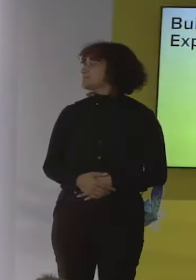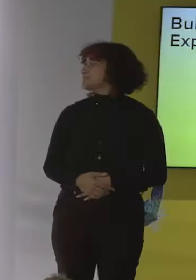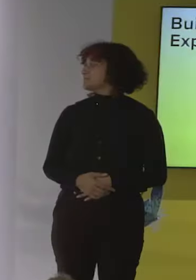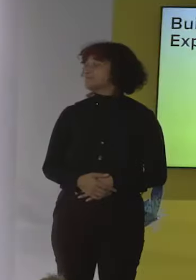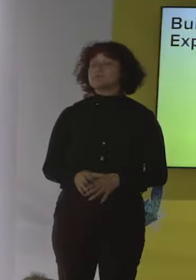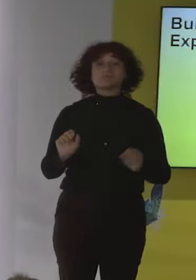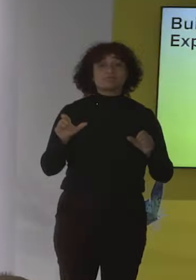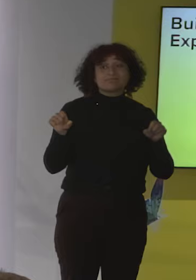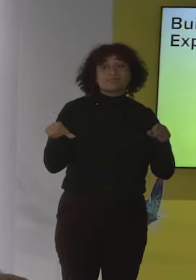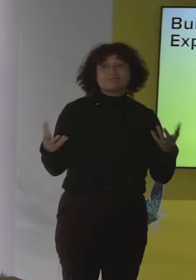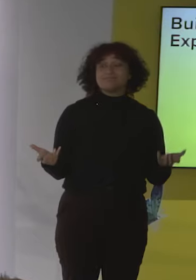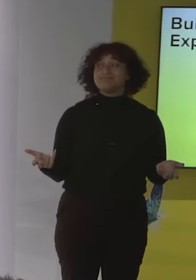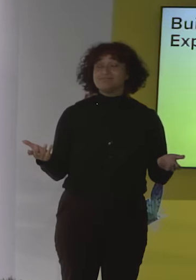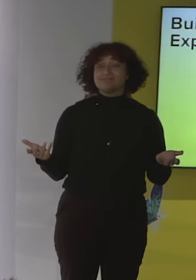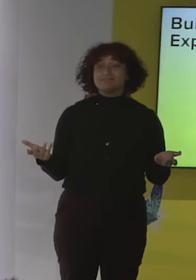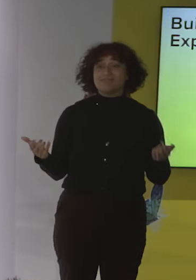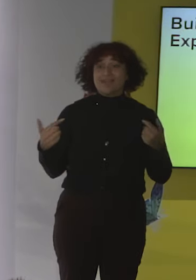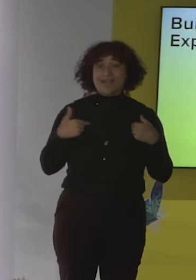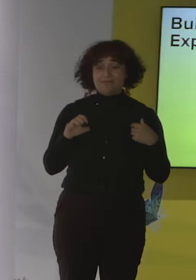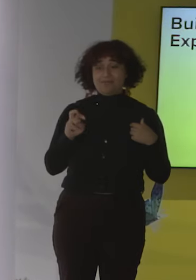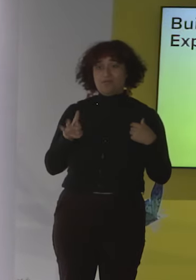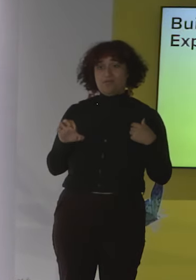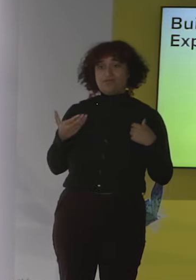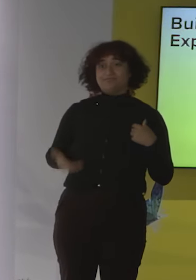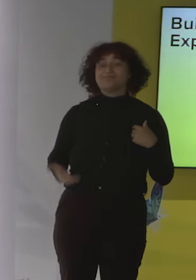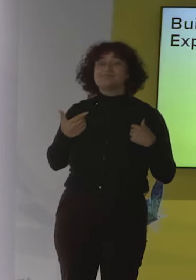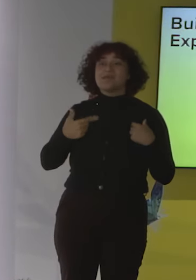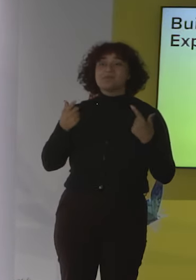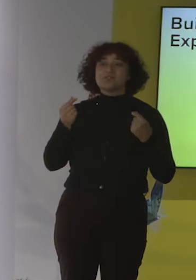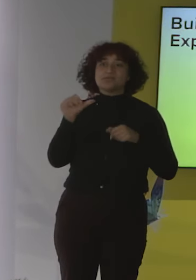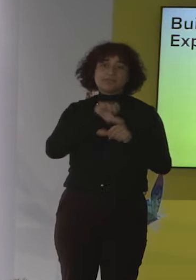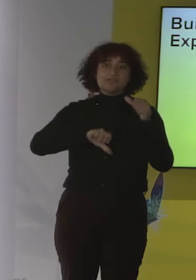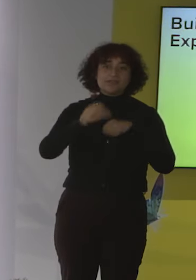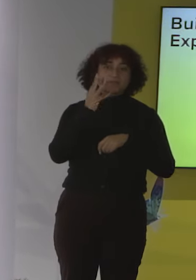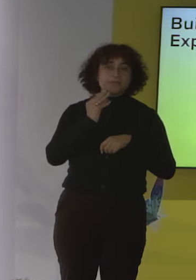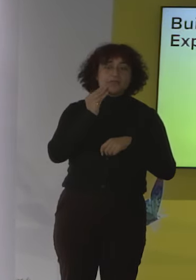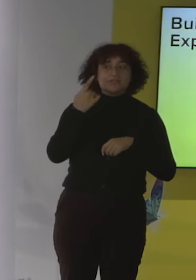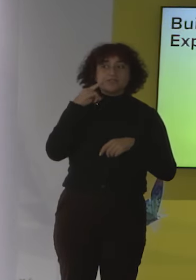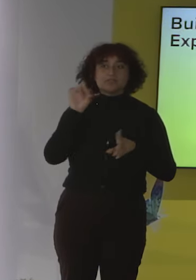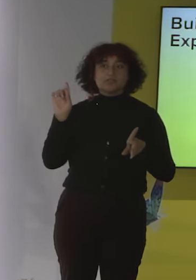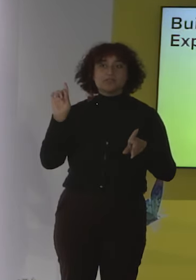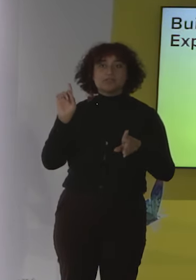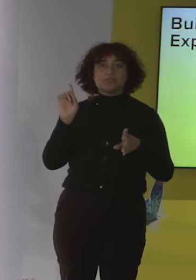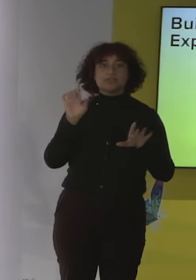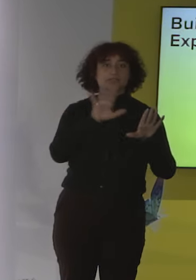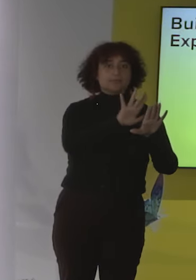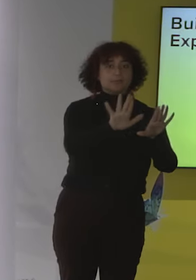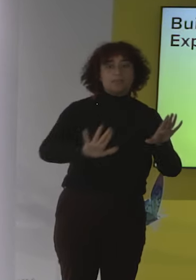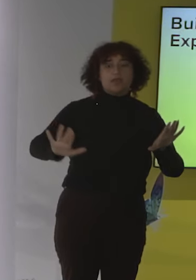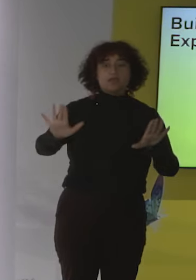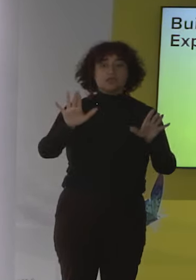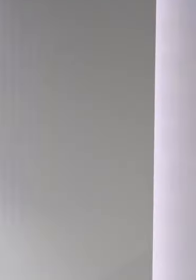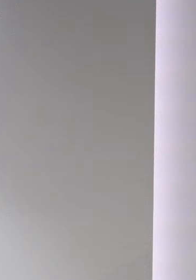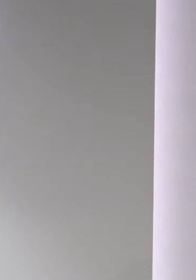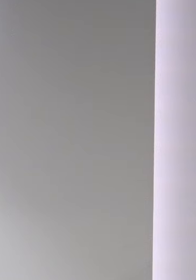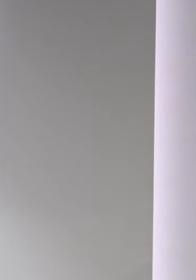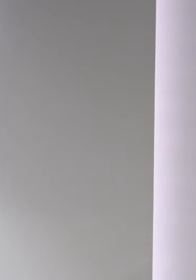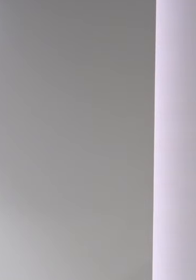So, yeah, I'm Eric. I've been building interactive experiences for spatial wearables for the last several generations.